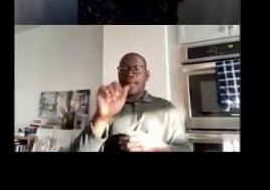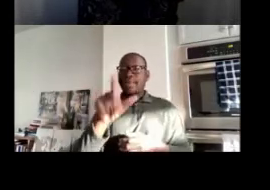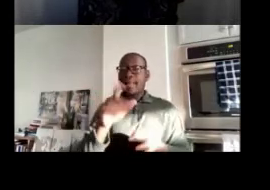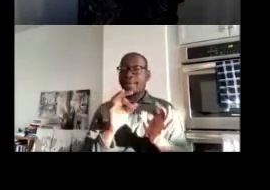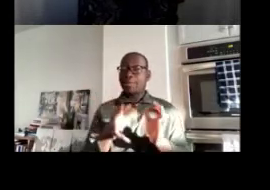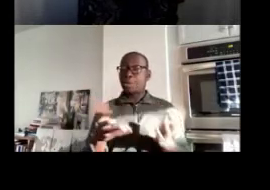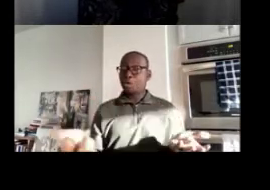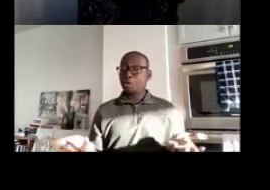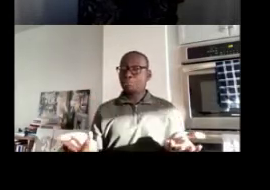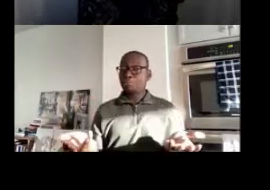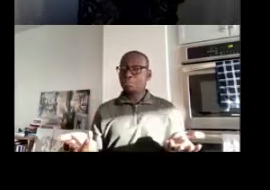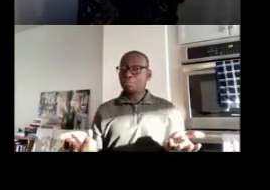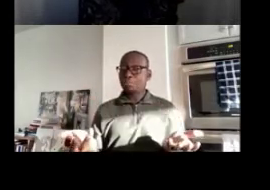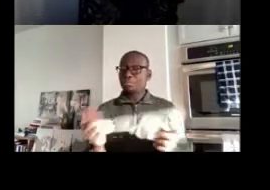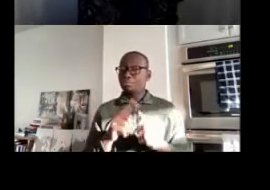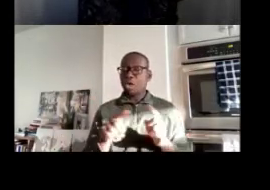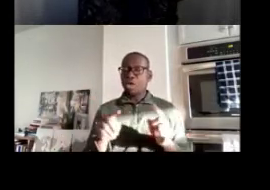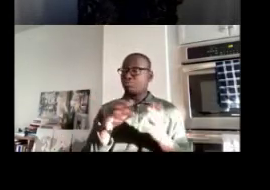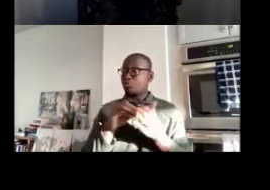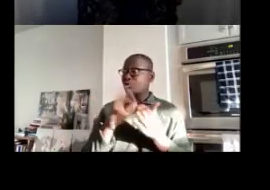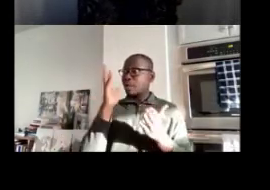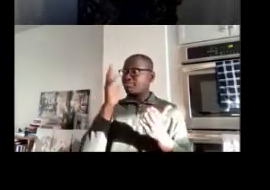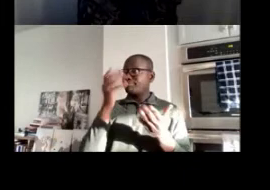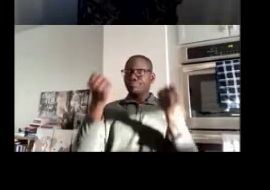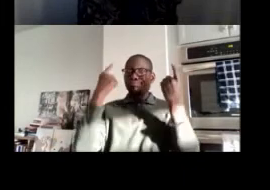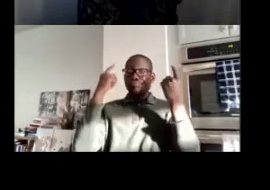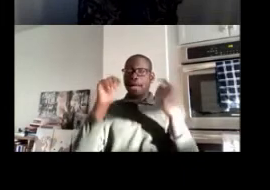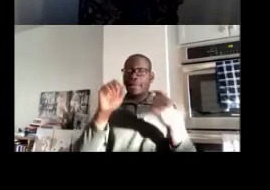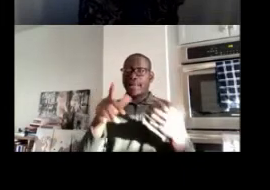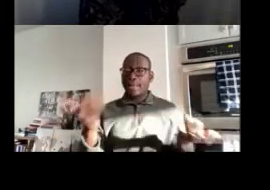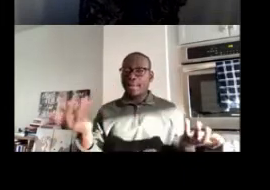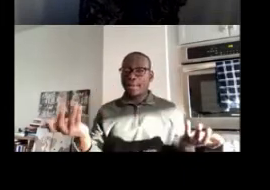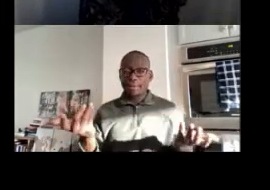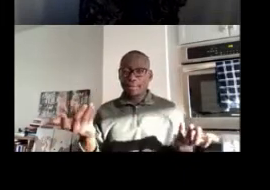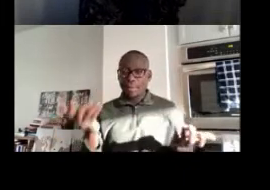The Institution may put an ASL interpreter in place with American Sign Language but the